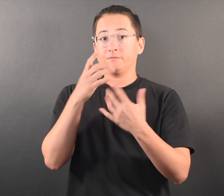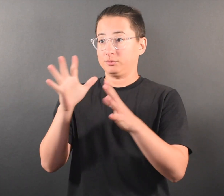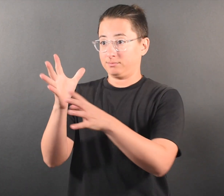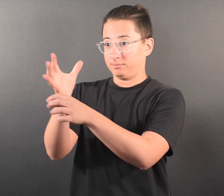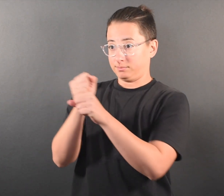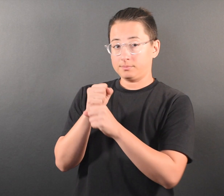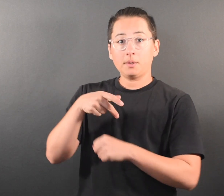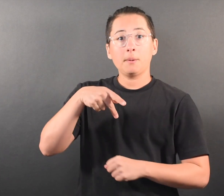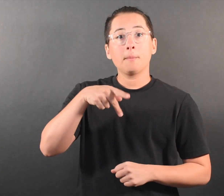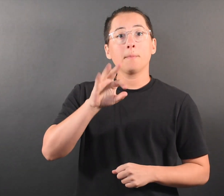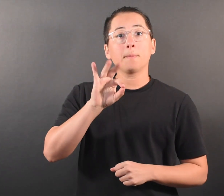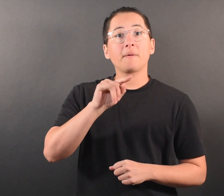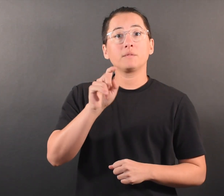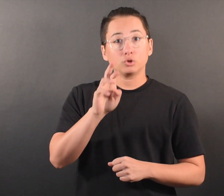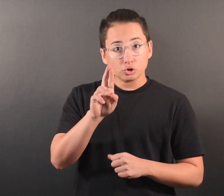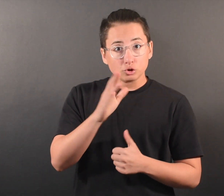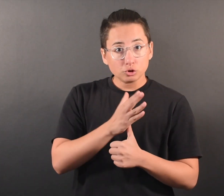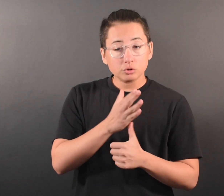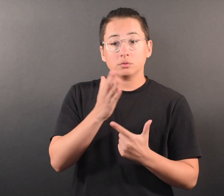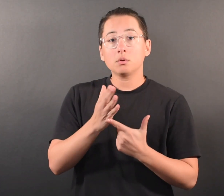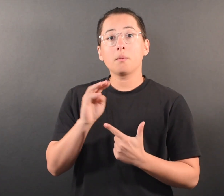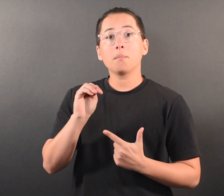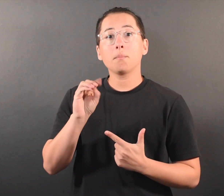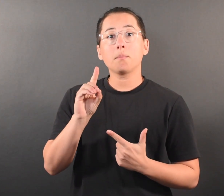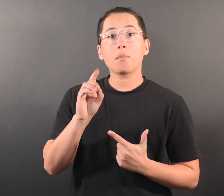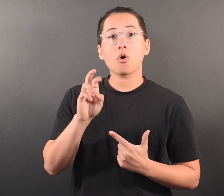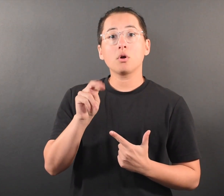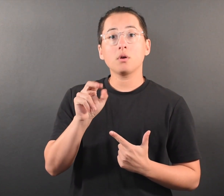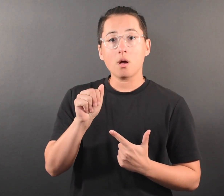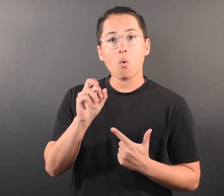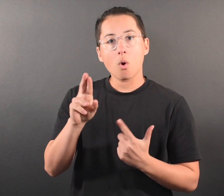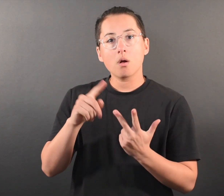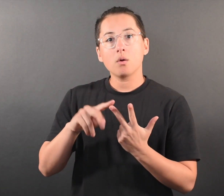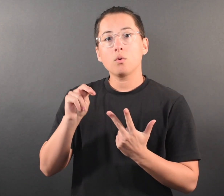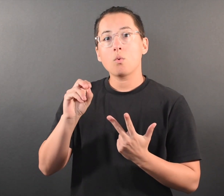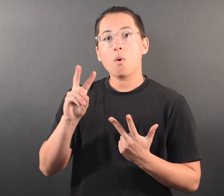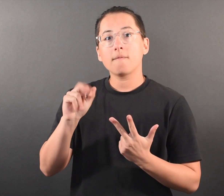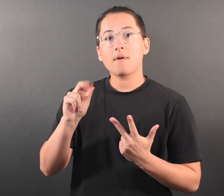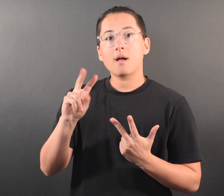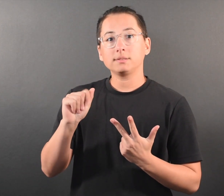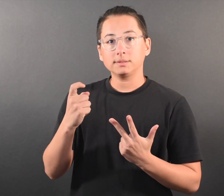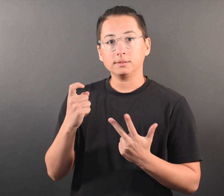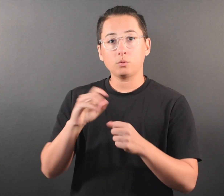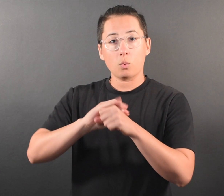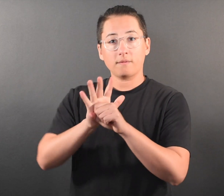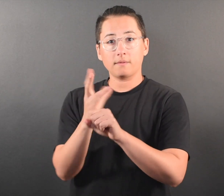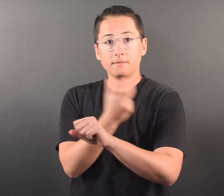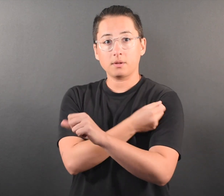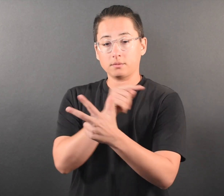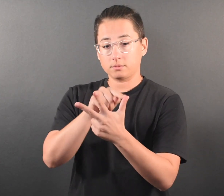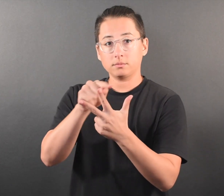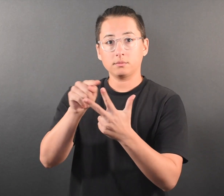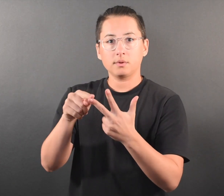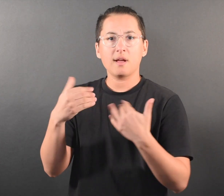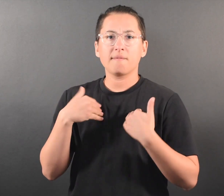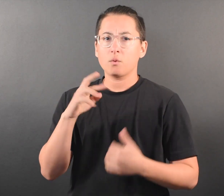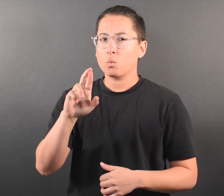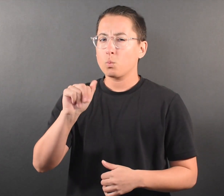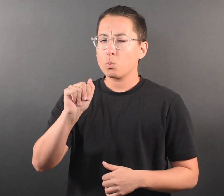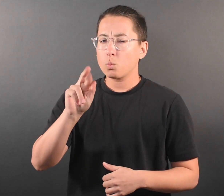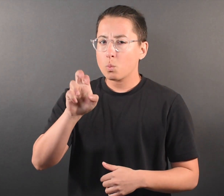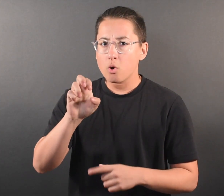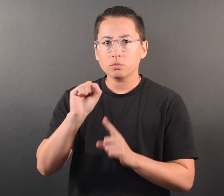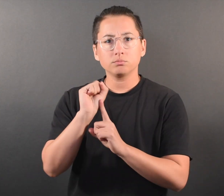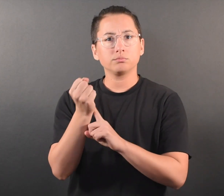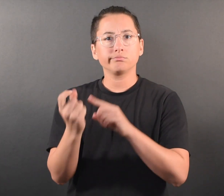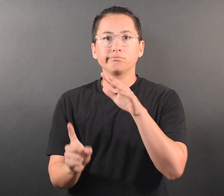Some people who have received the Pfizer, Moderna, or Novavax COVID-19 vaccines have